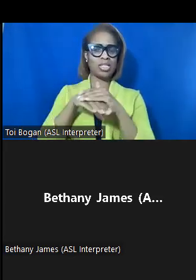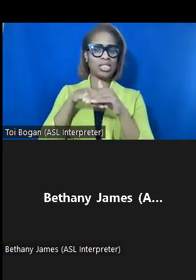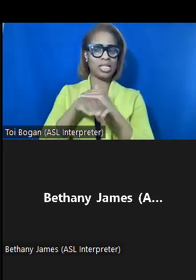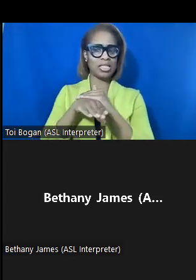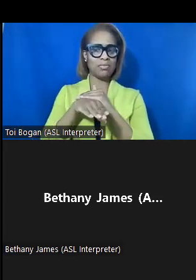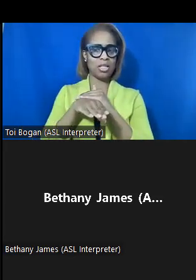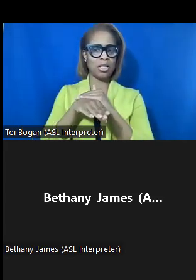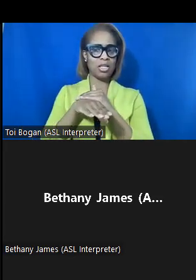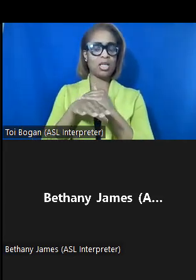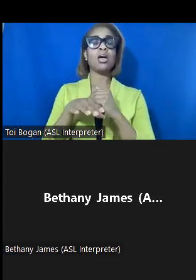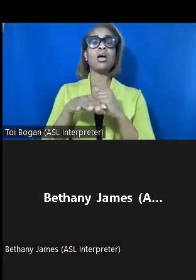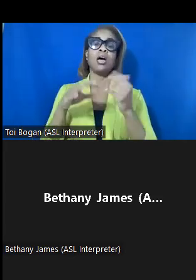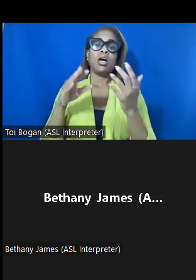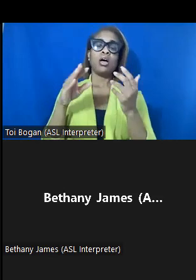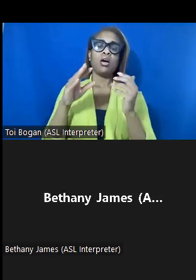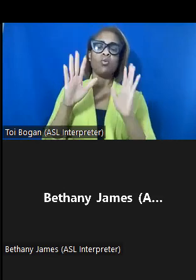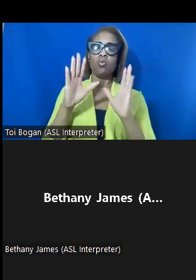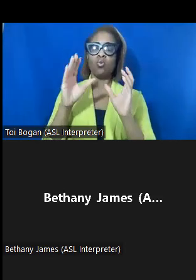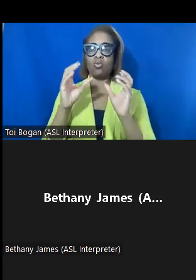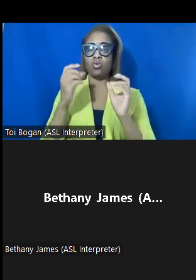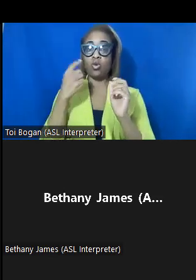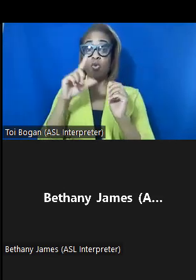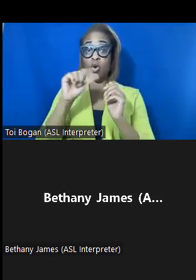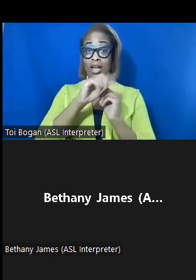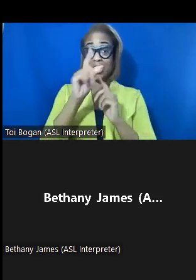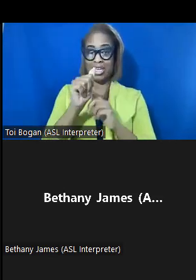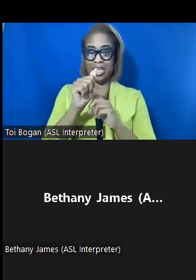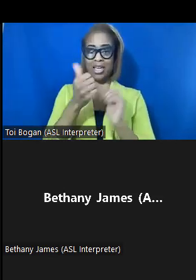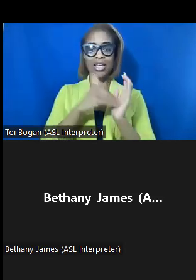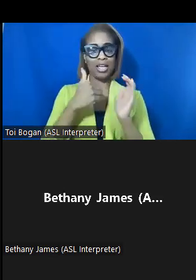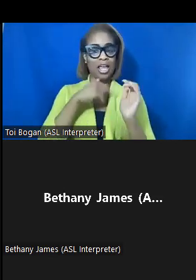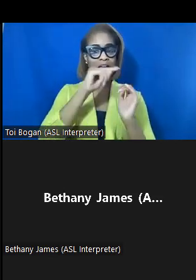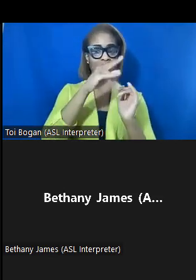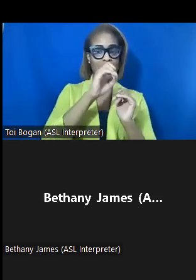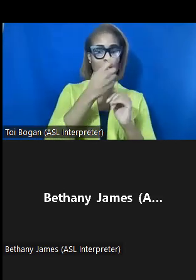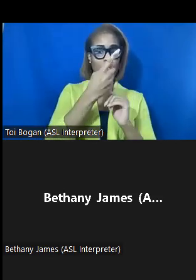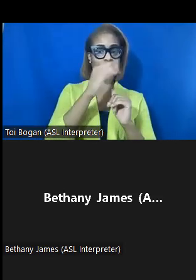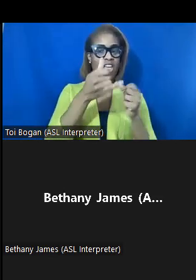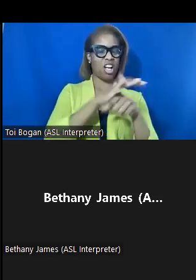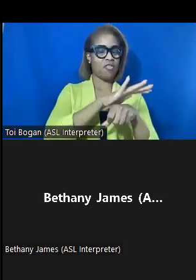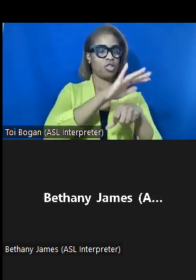Well, the okay. So for the ADA, again, there's Title I covers employers with 15 or more employees.